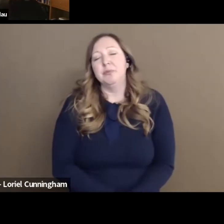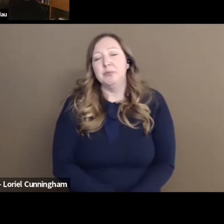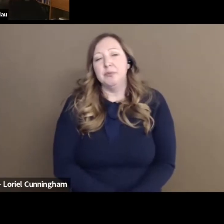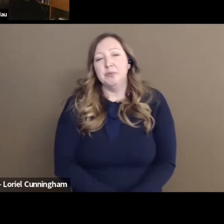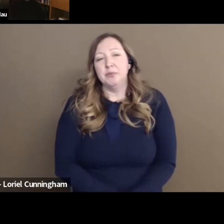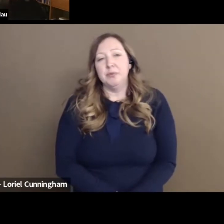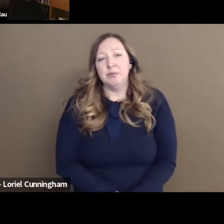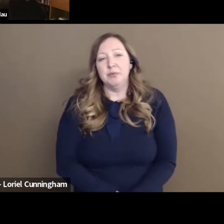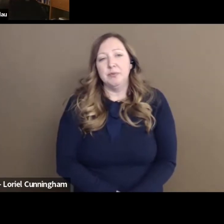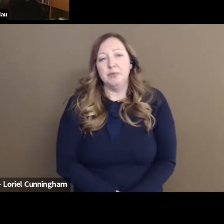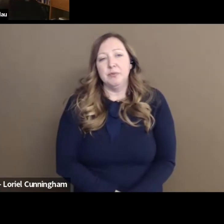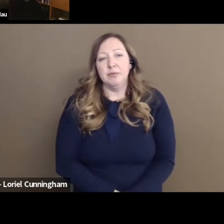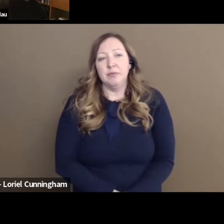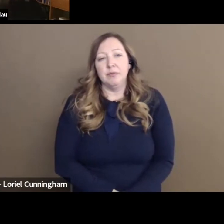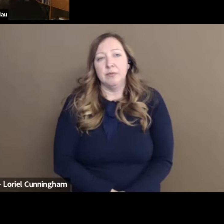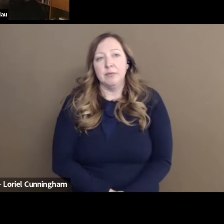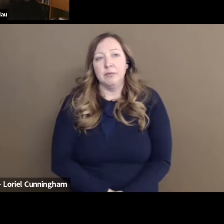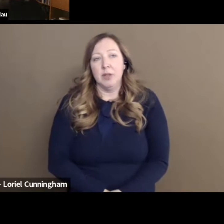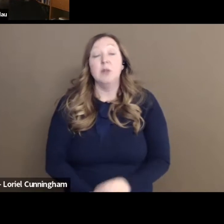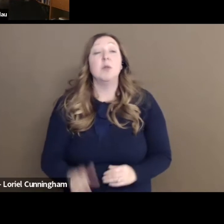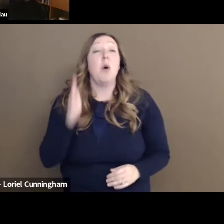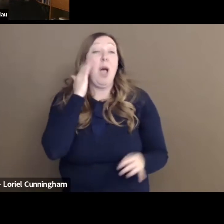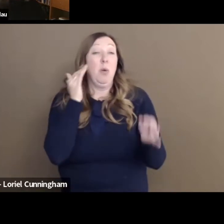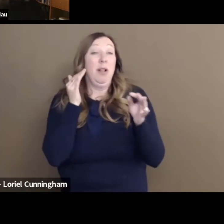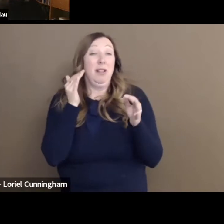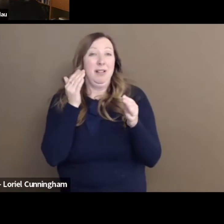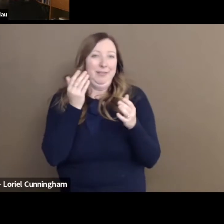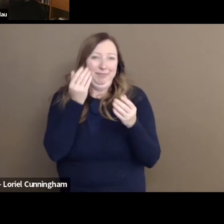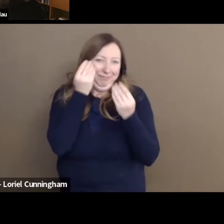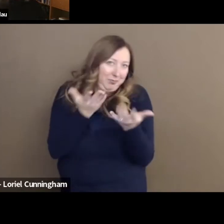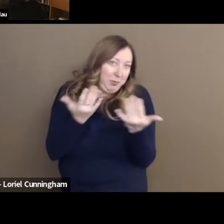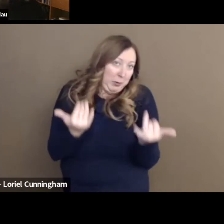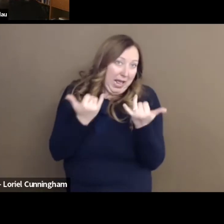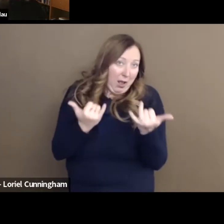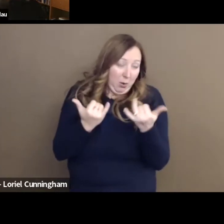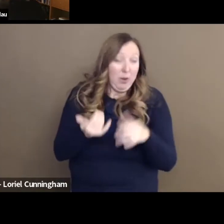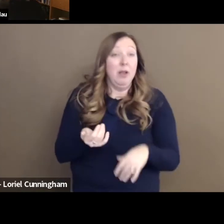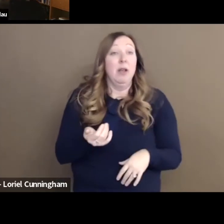that the two that we're going to have evidence for is persistent structure on